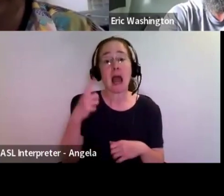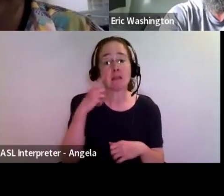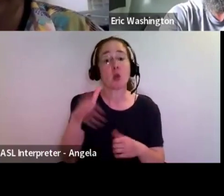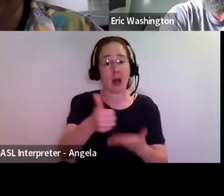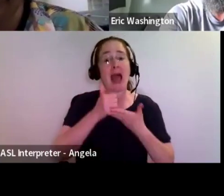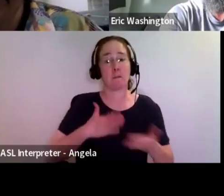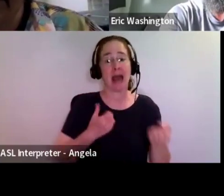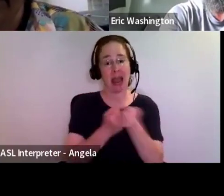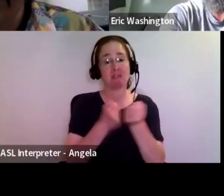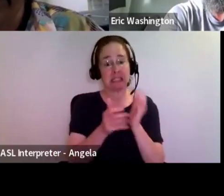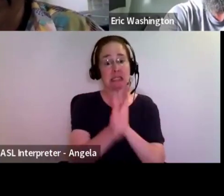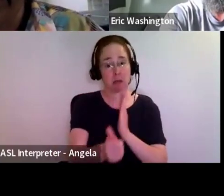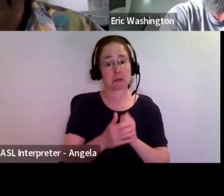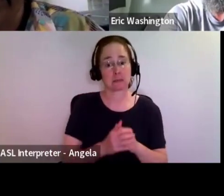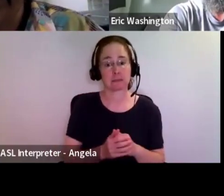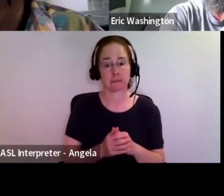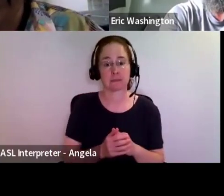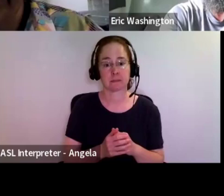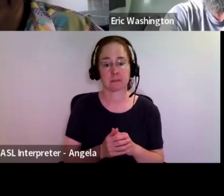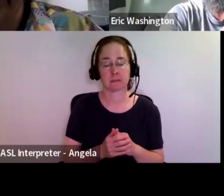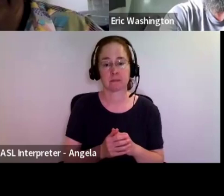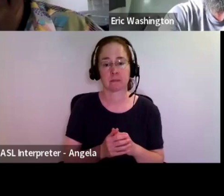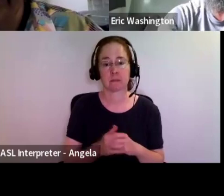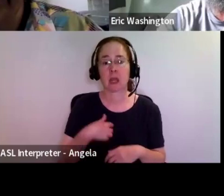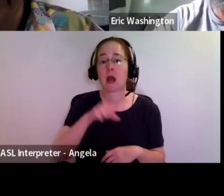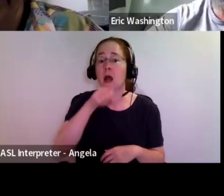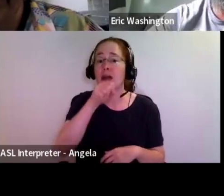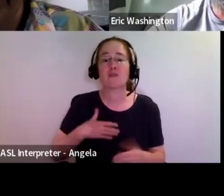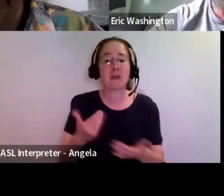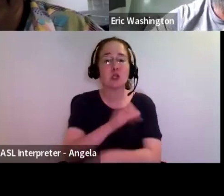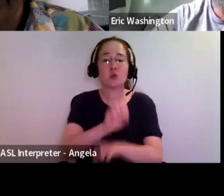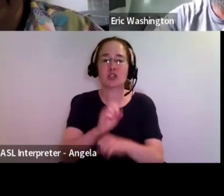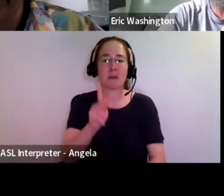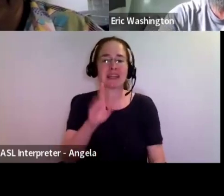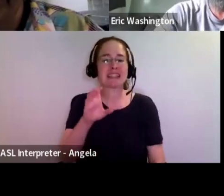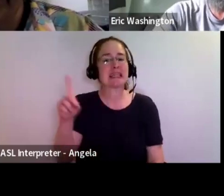advocacy skills. I love my new job at Kcd, and was honored to